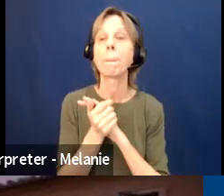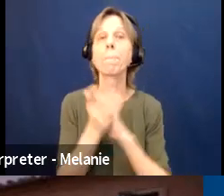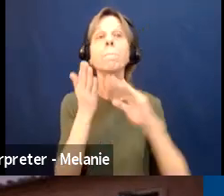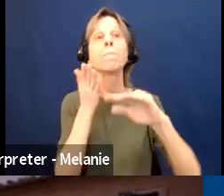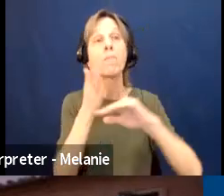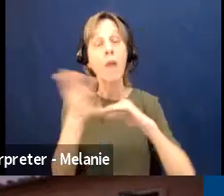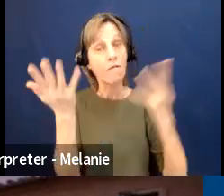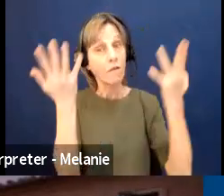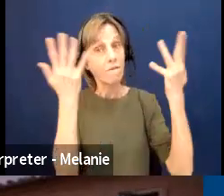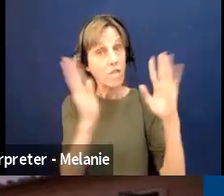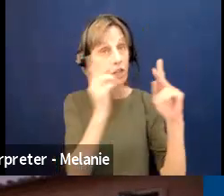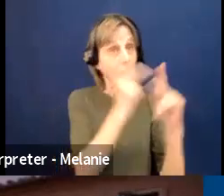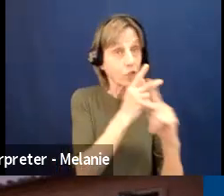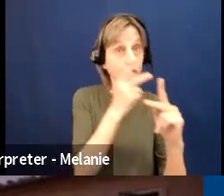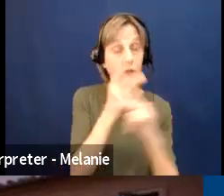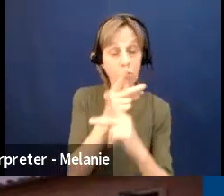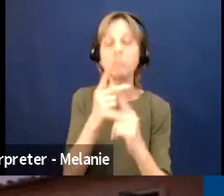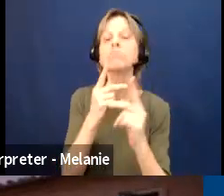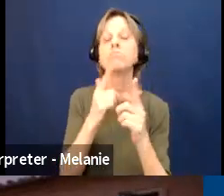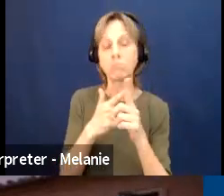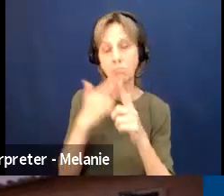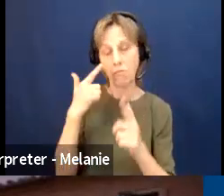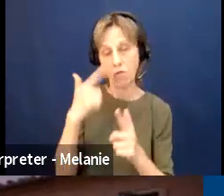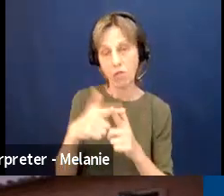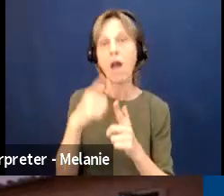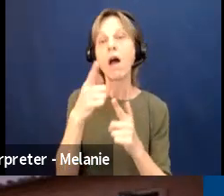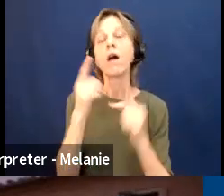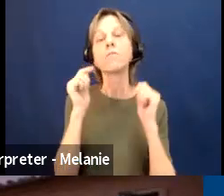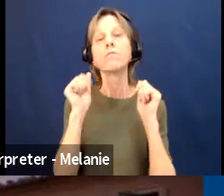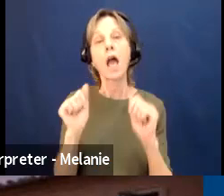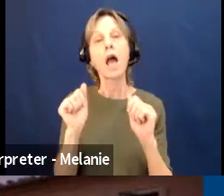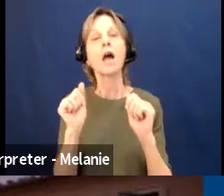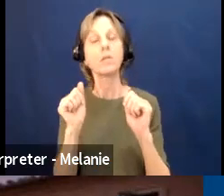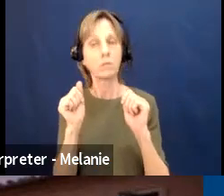can start looking at okay now I'm ready to go I can do this work and you just need to make sure